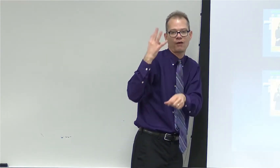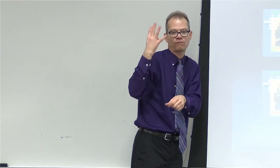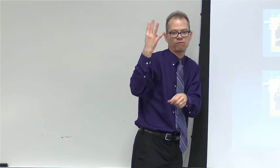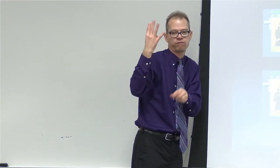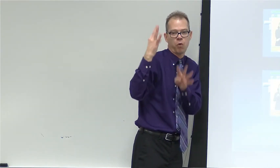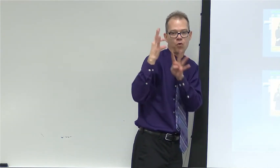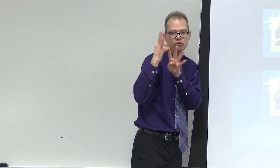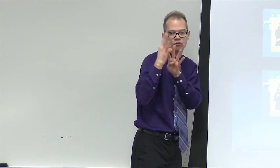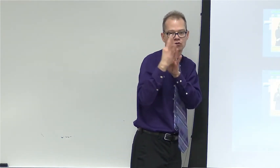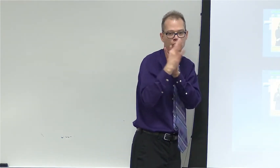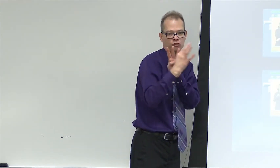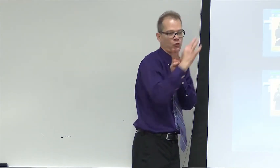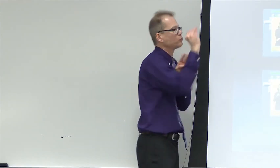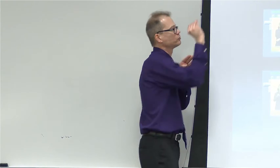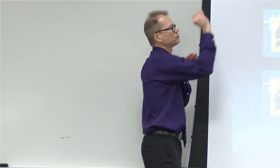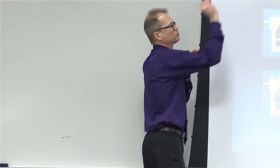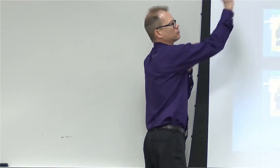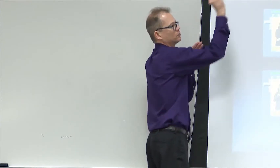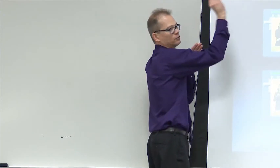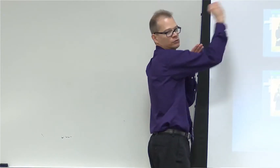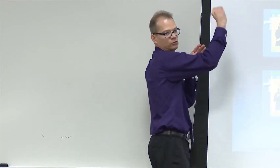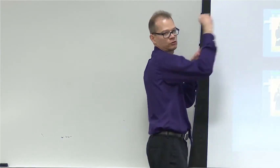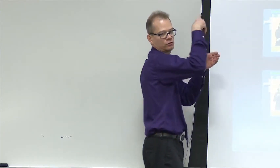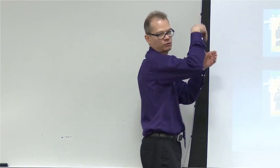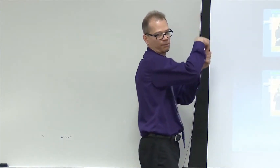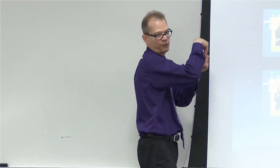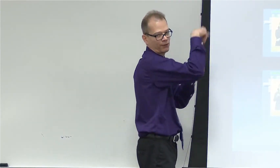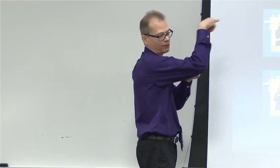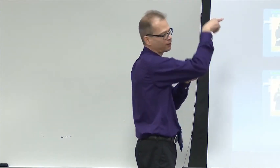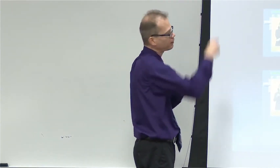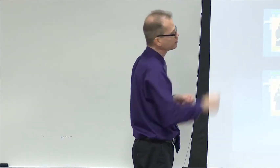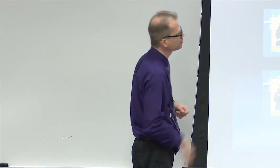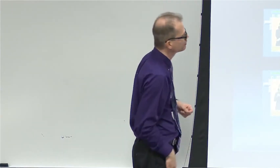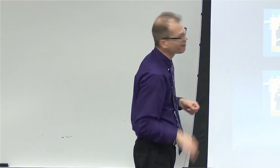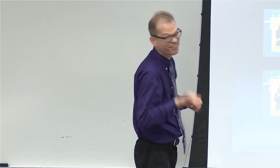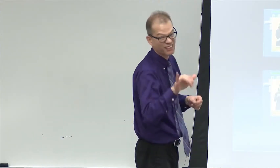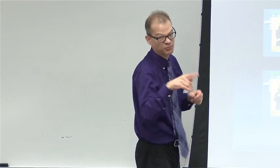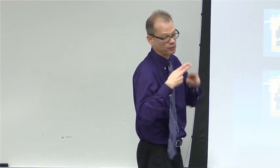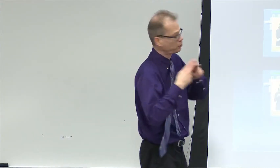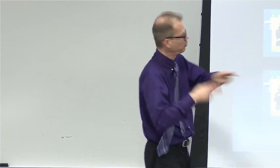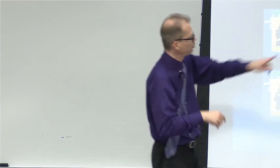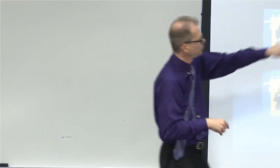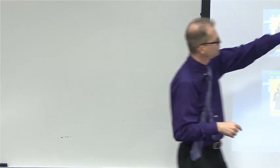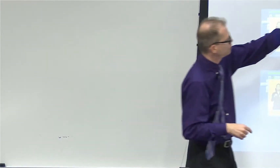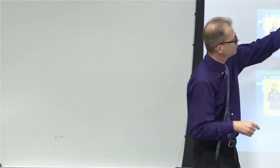out of 4 options and place the correct words in the blanks.